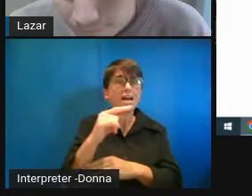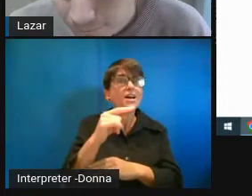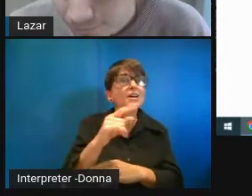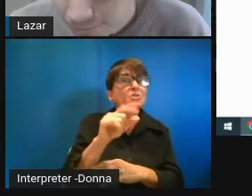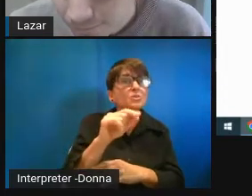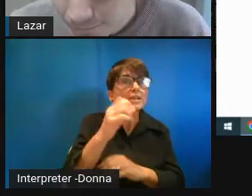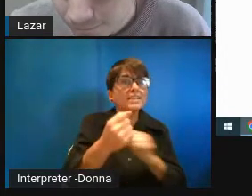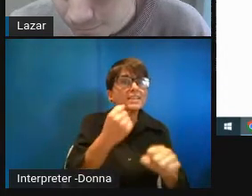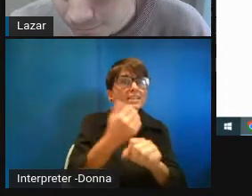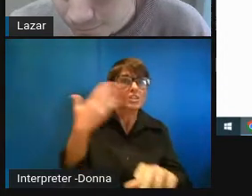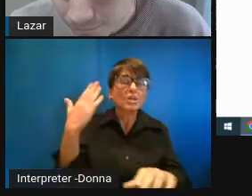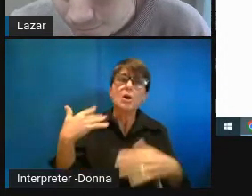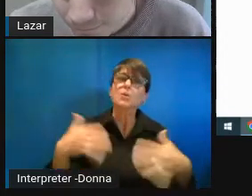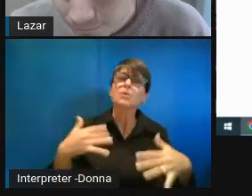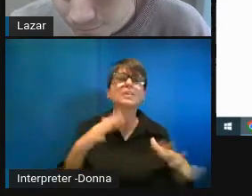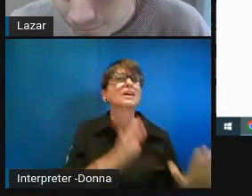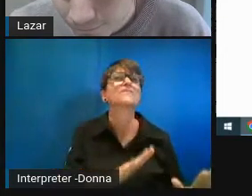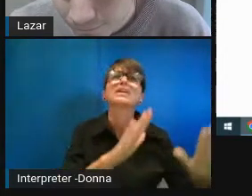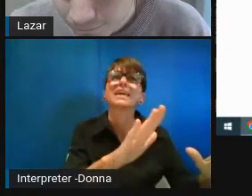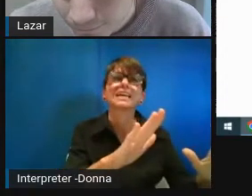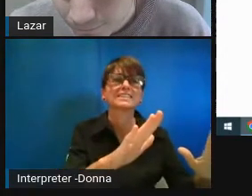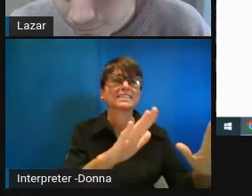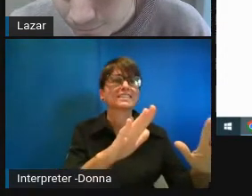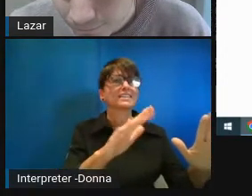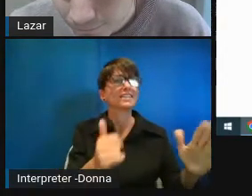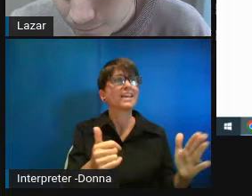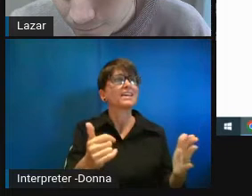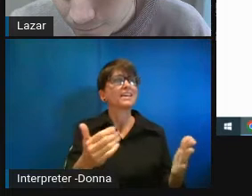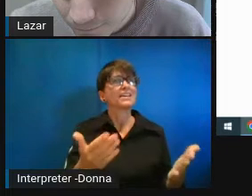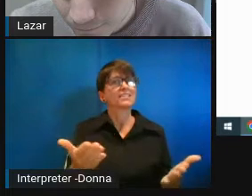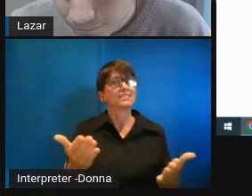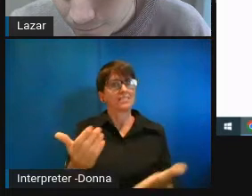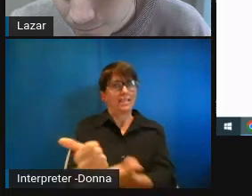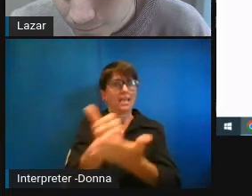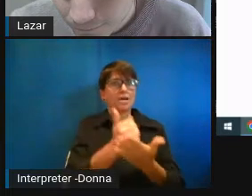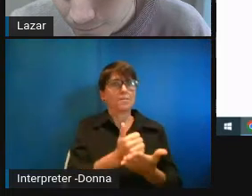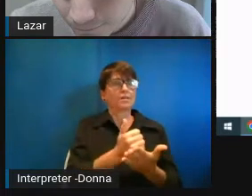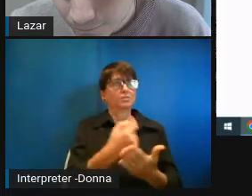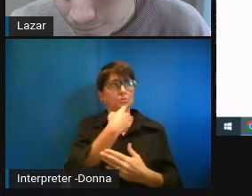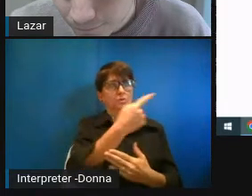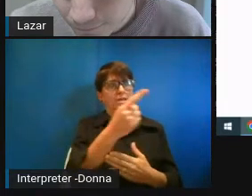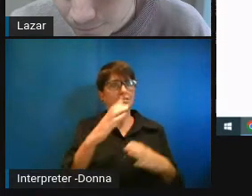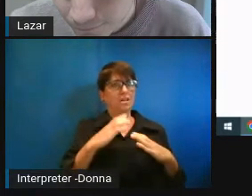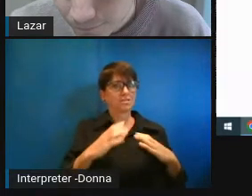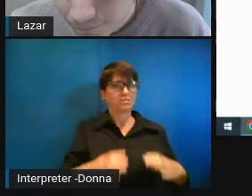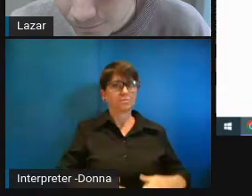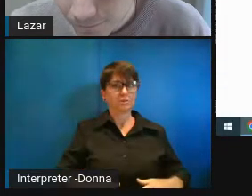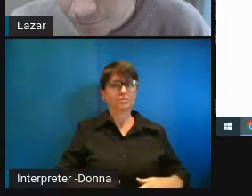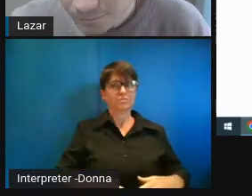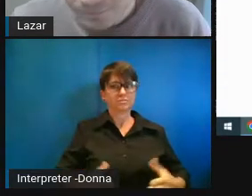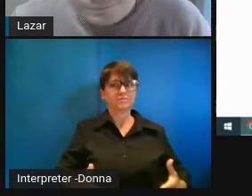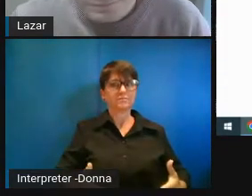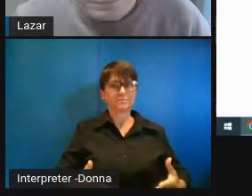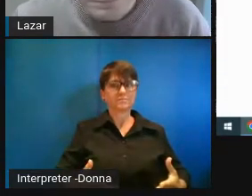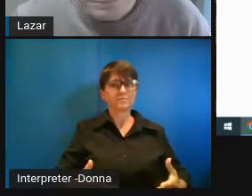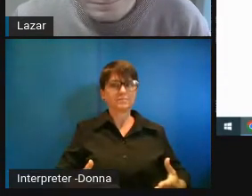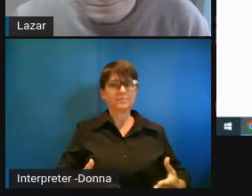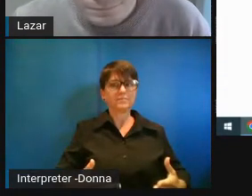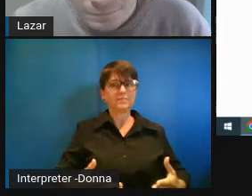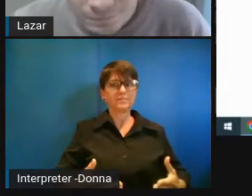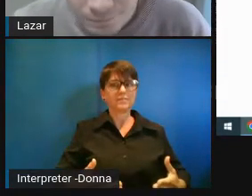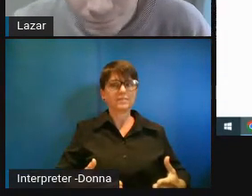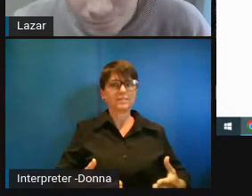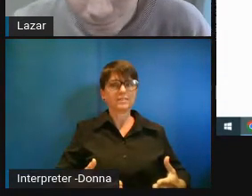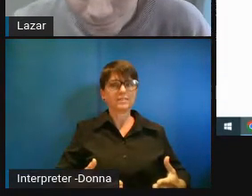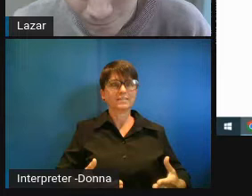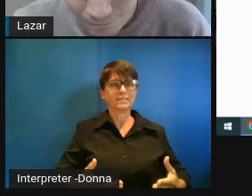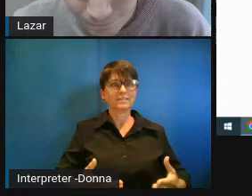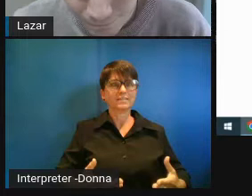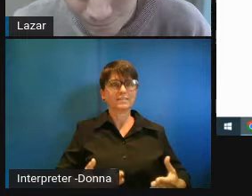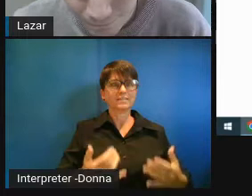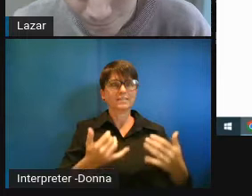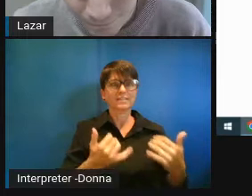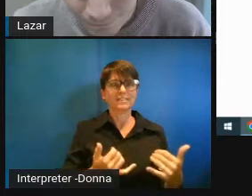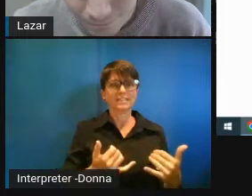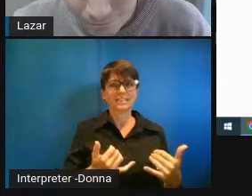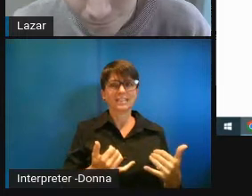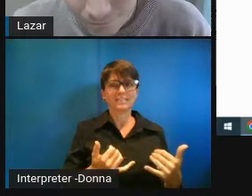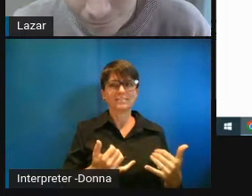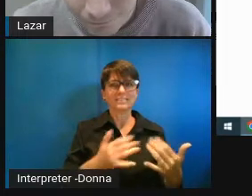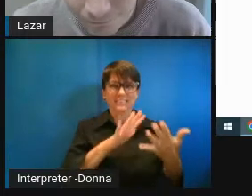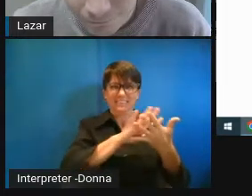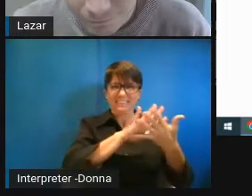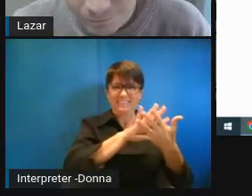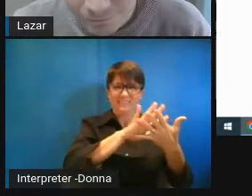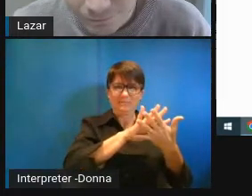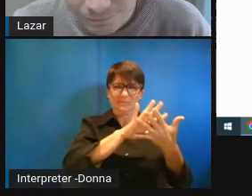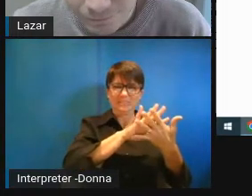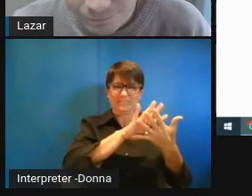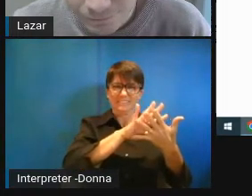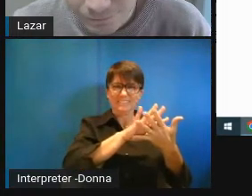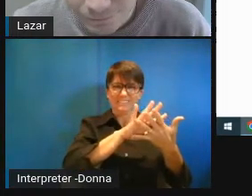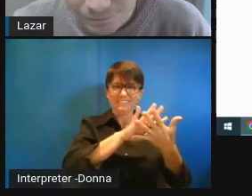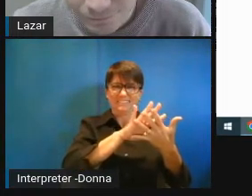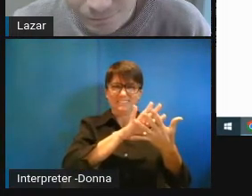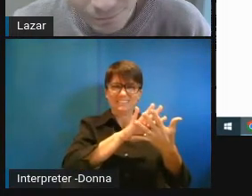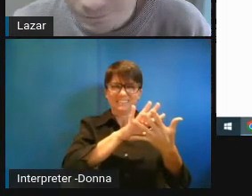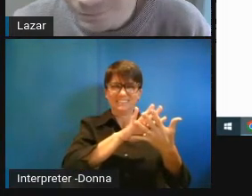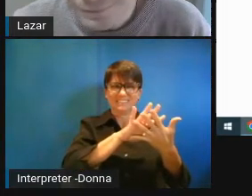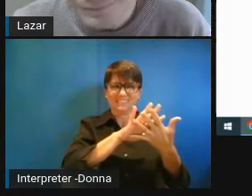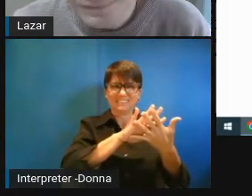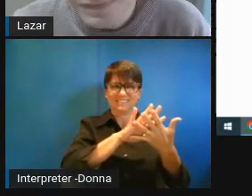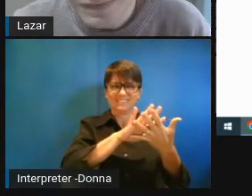they enable all of us nowadays to say to customers